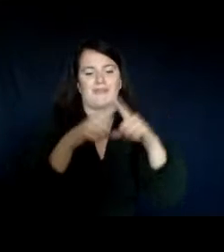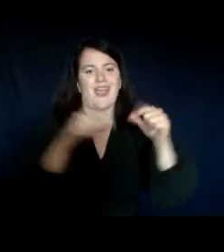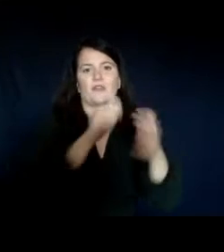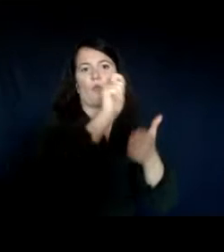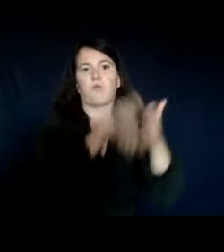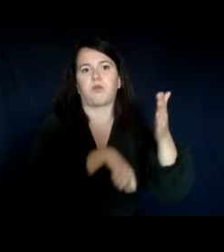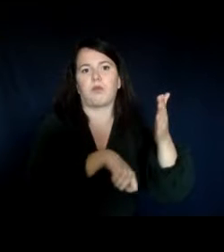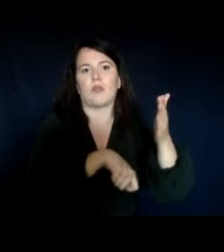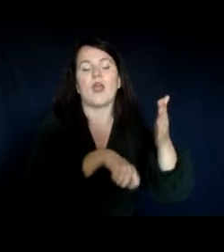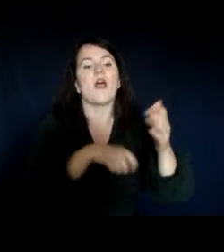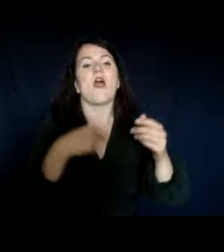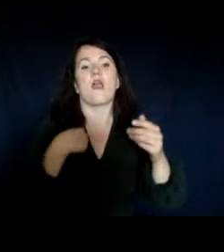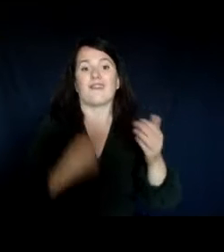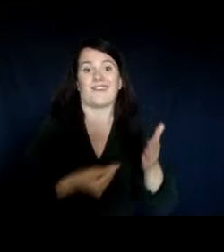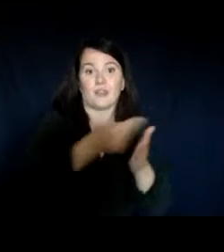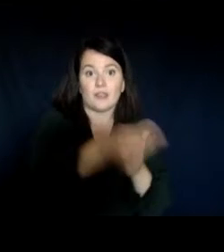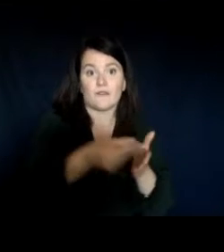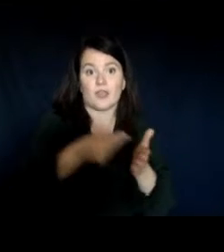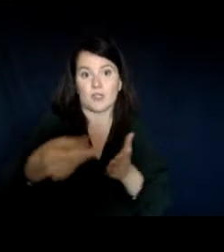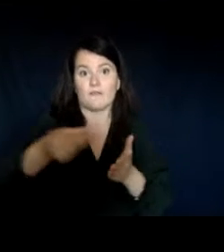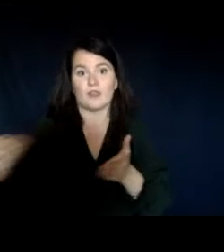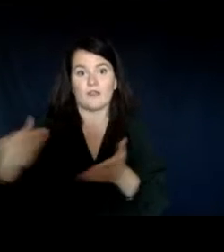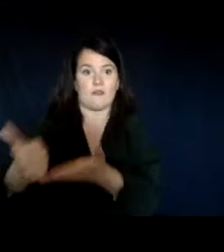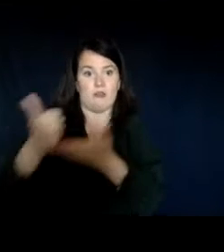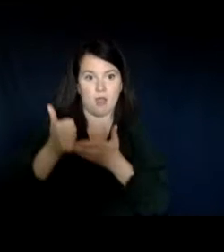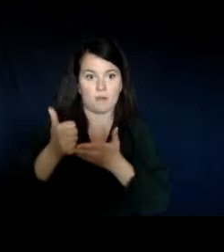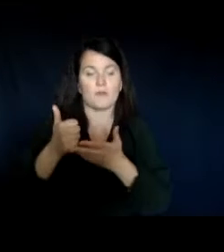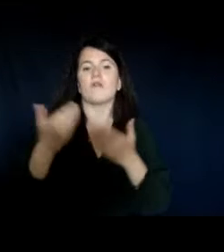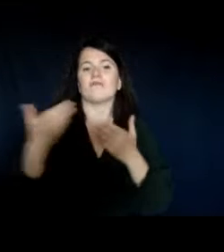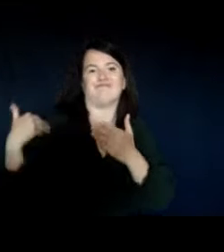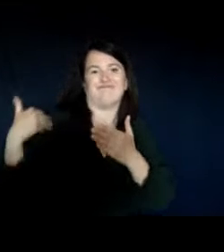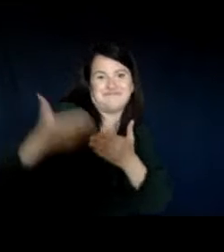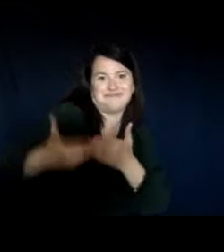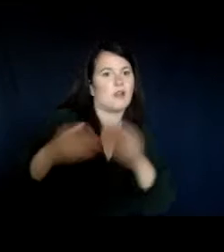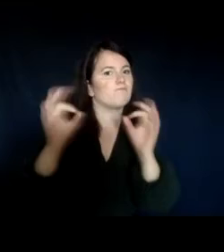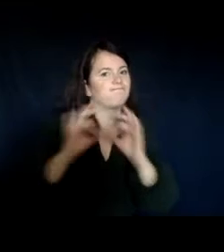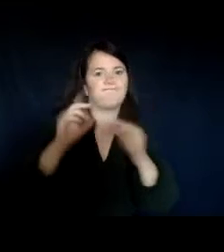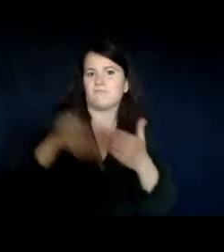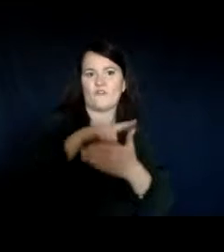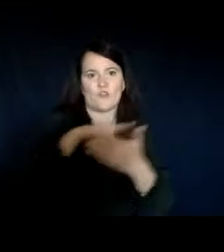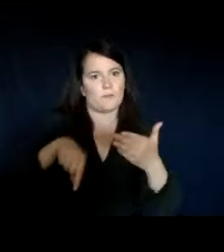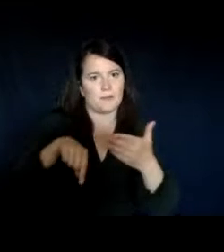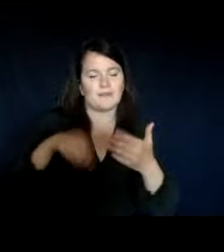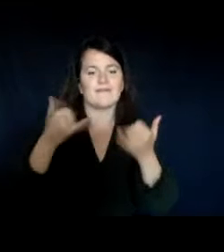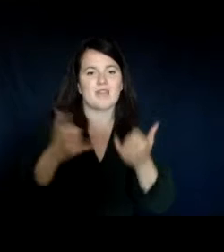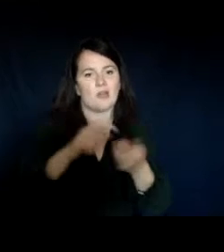to be delivered through this means because in that type of delivery